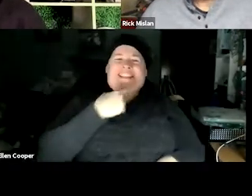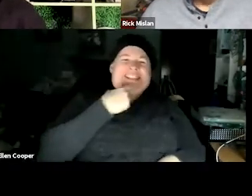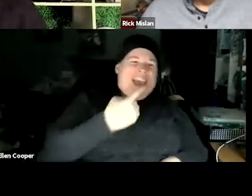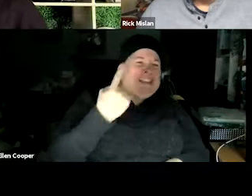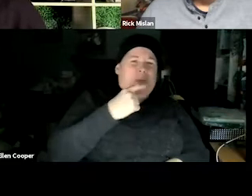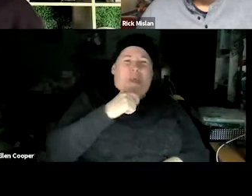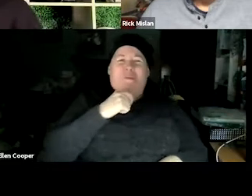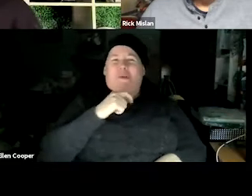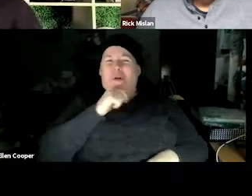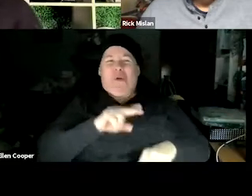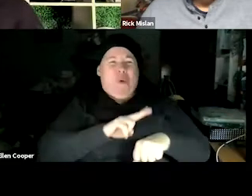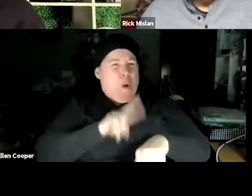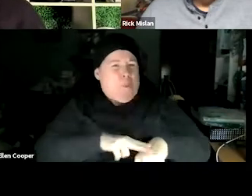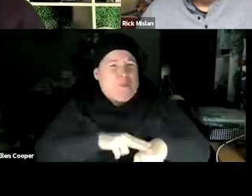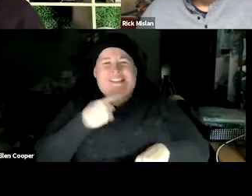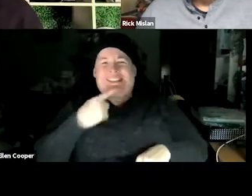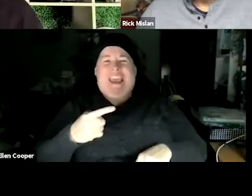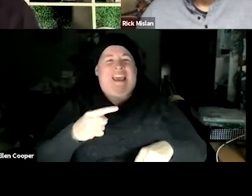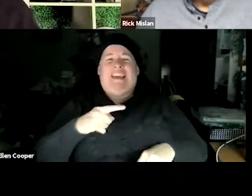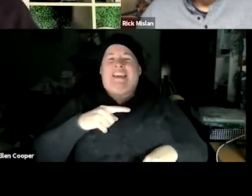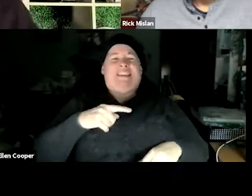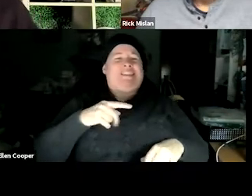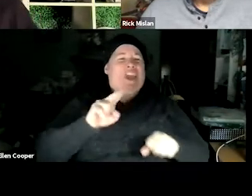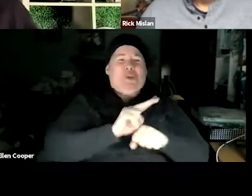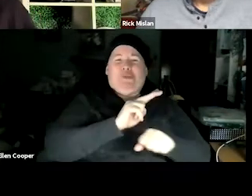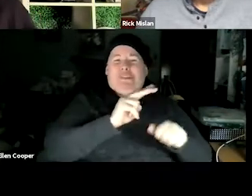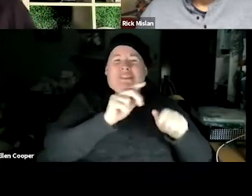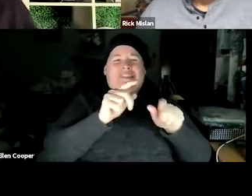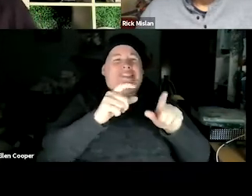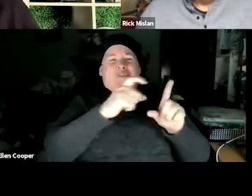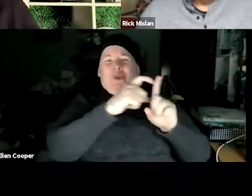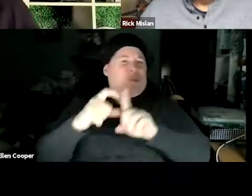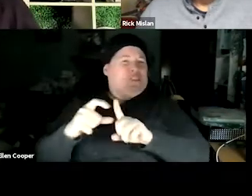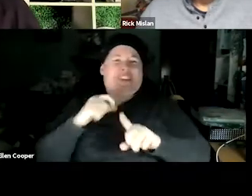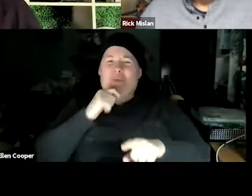to using language that they would never use to each other there. I mean, the man's planning was